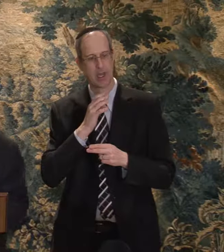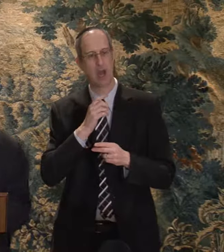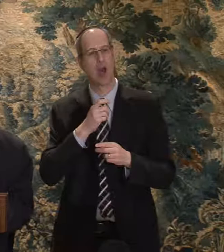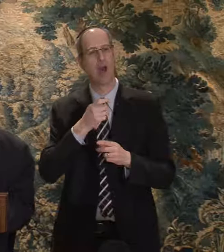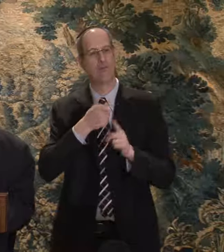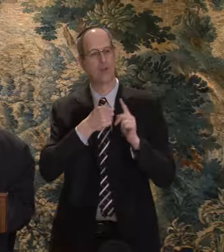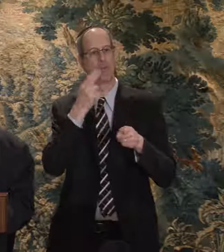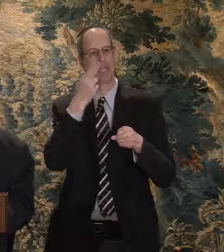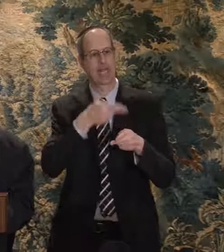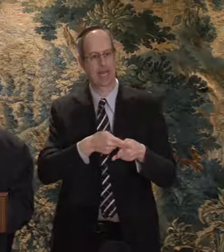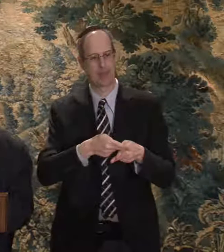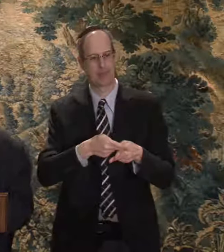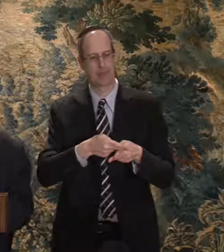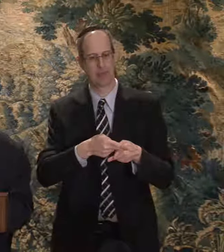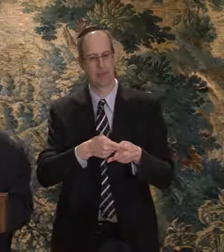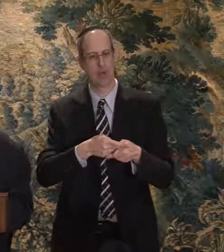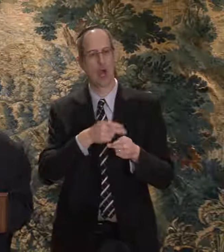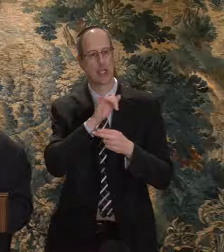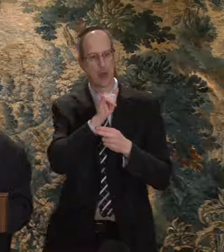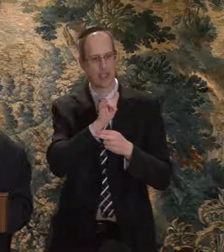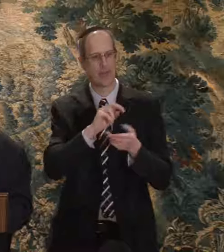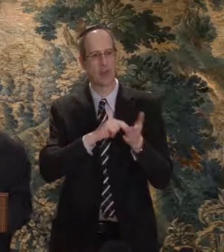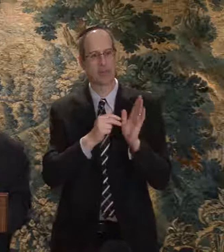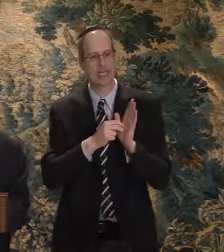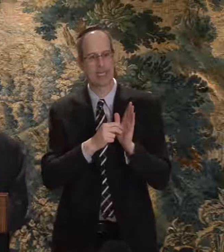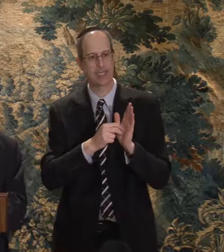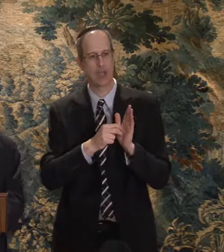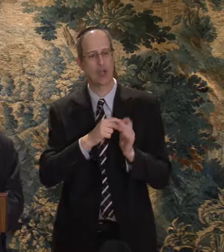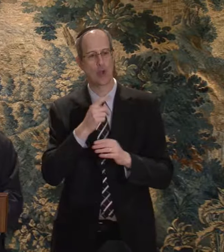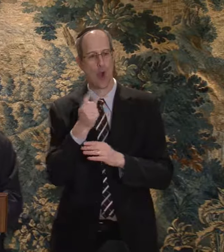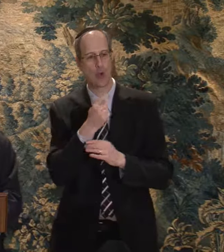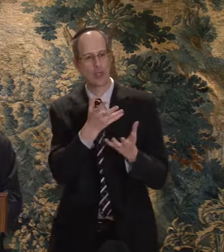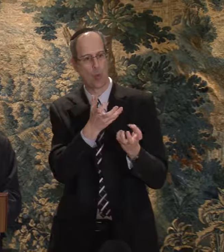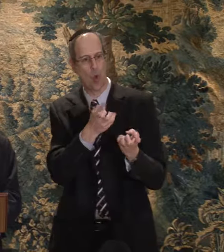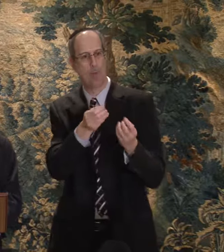with the name yo safe means to always want more never